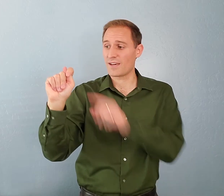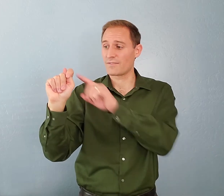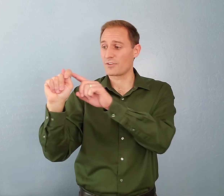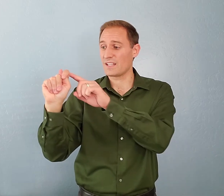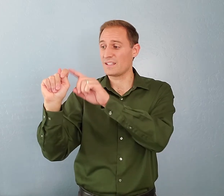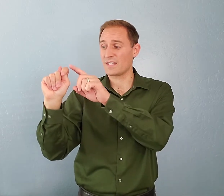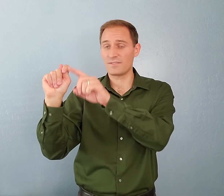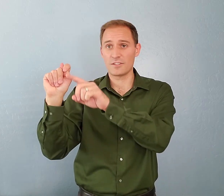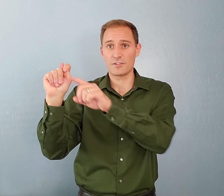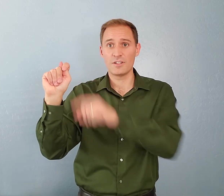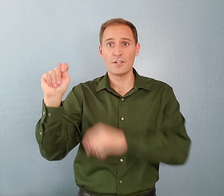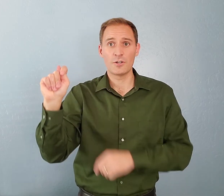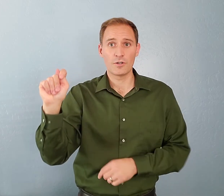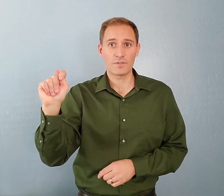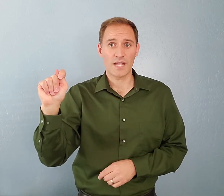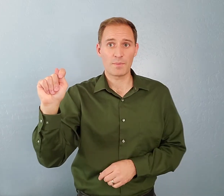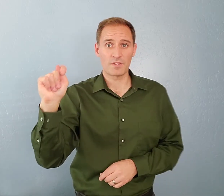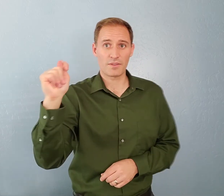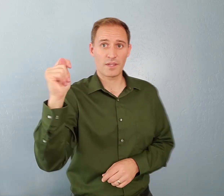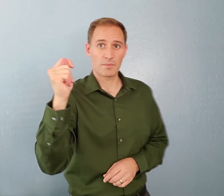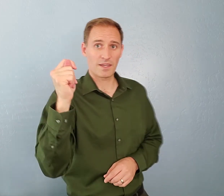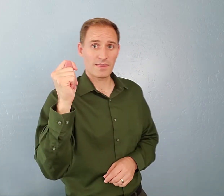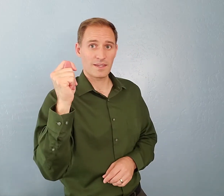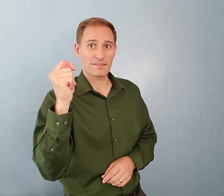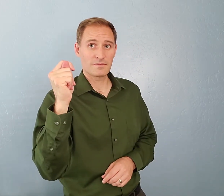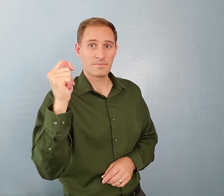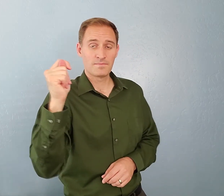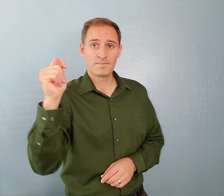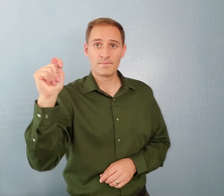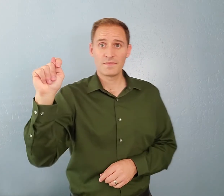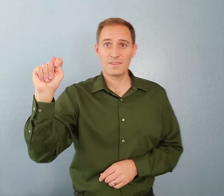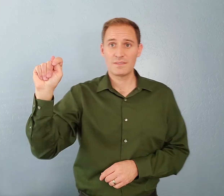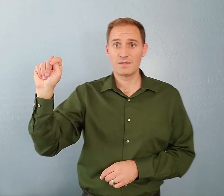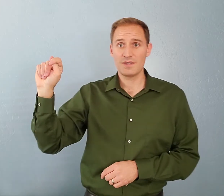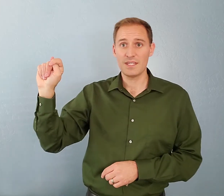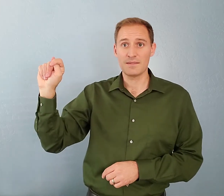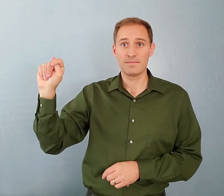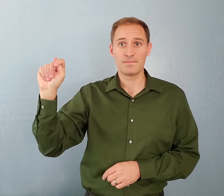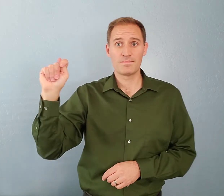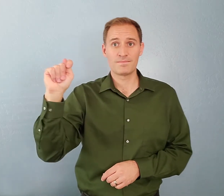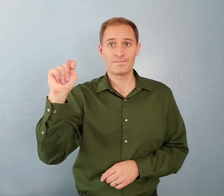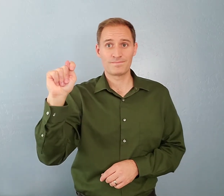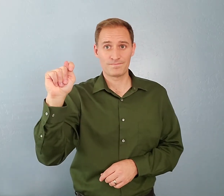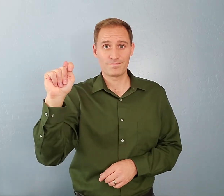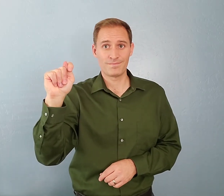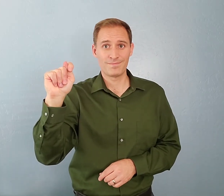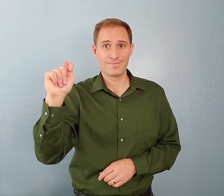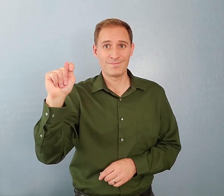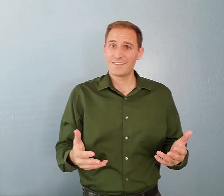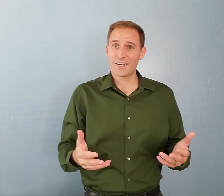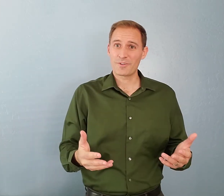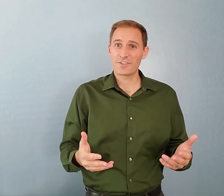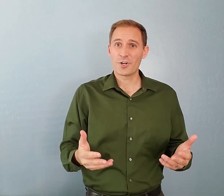your index finger overlapping your thumb like this, T. Now we're in the homestretch,